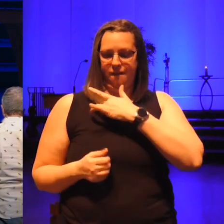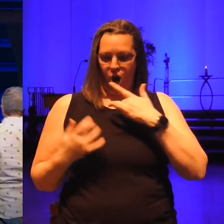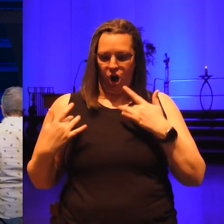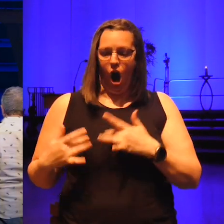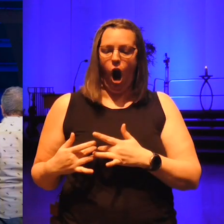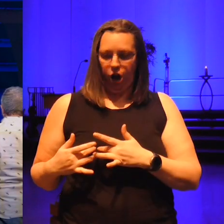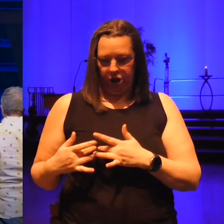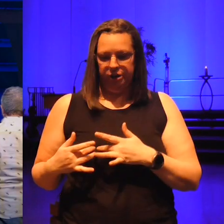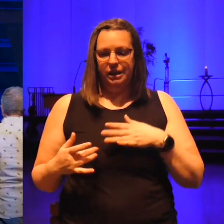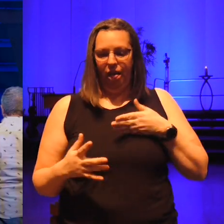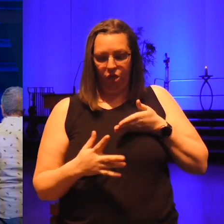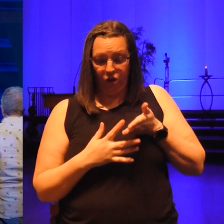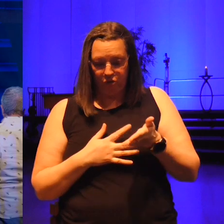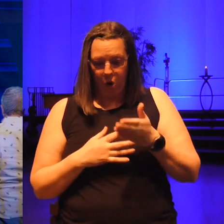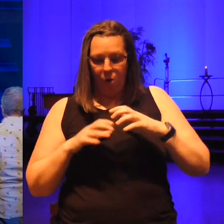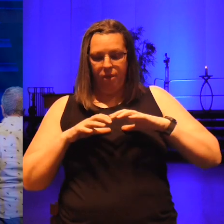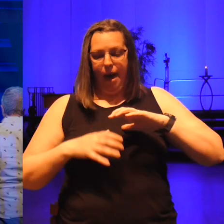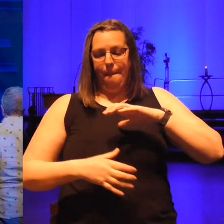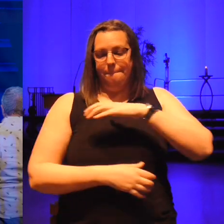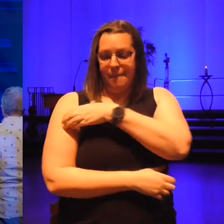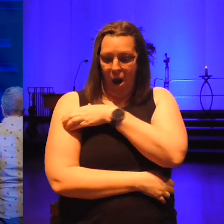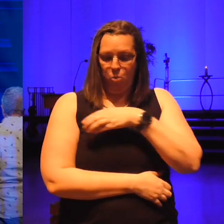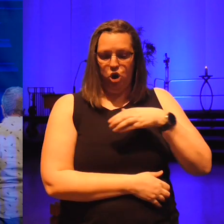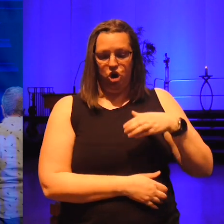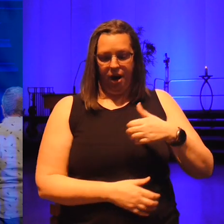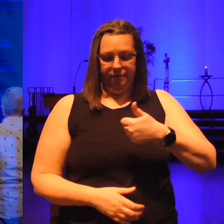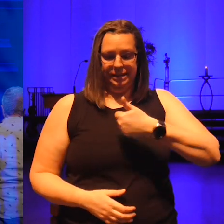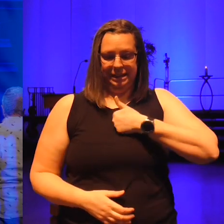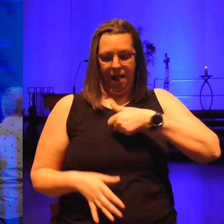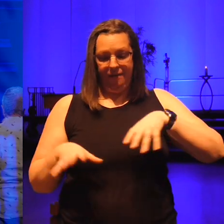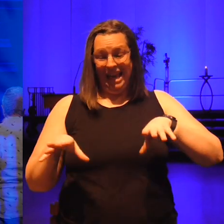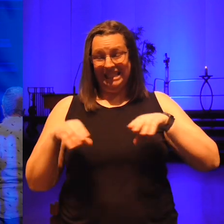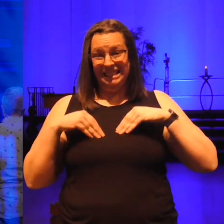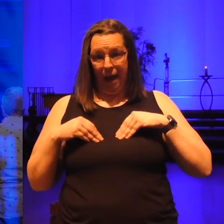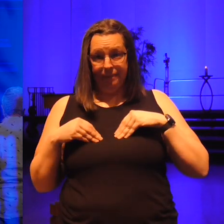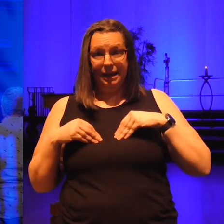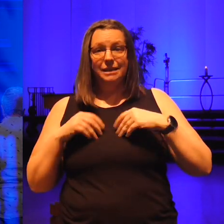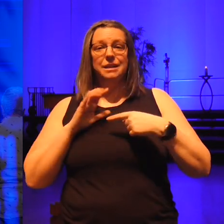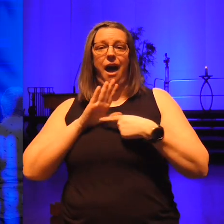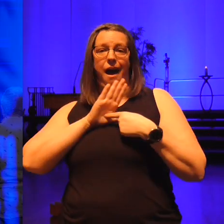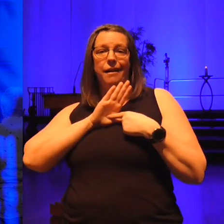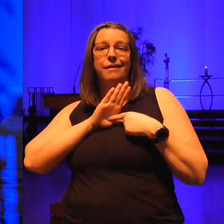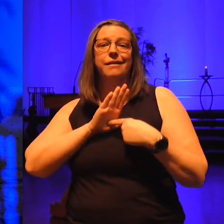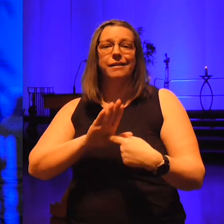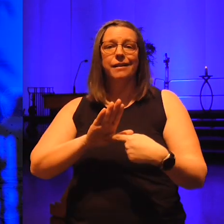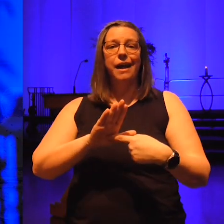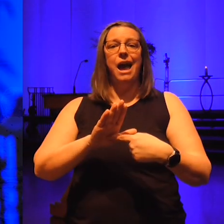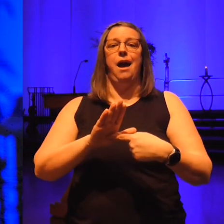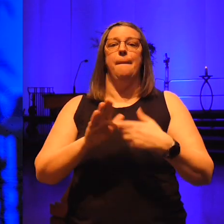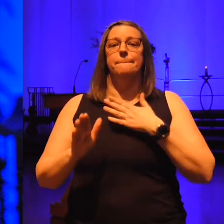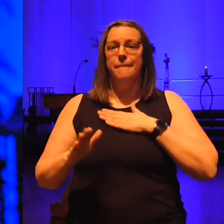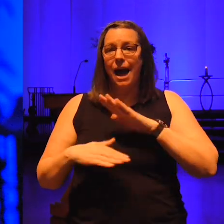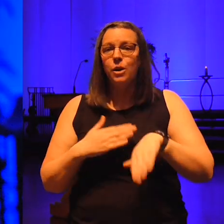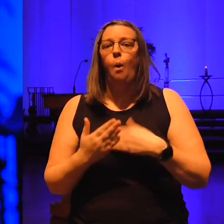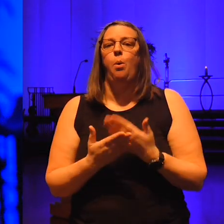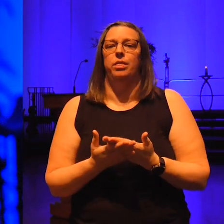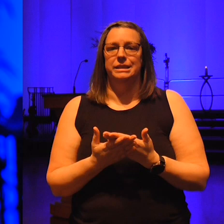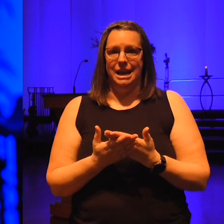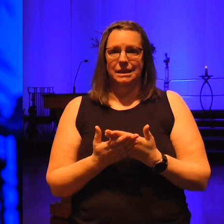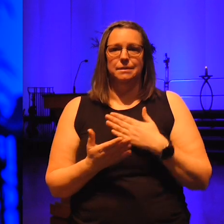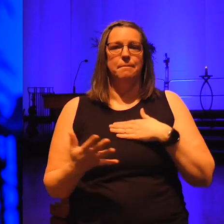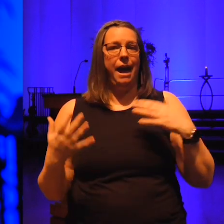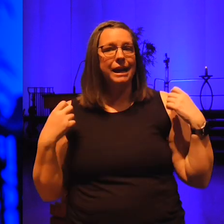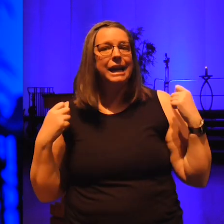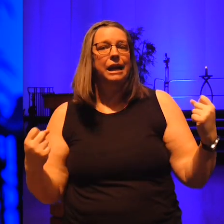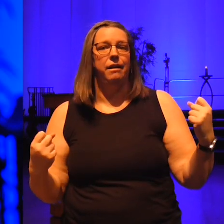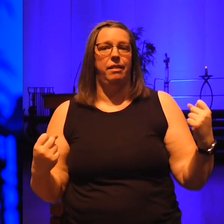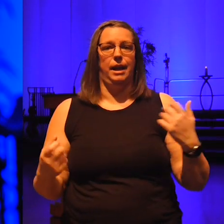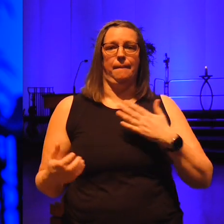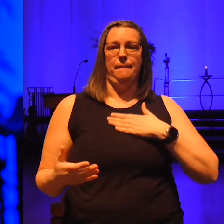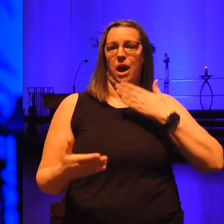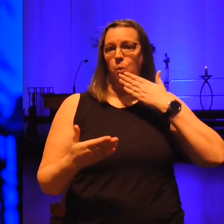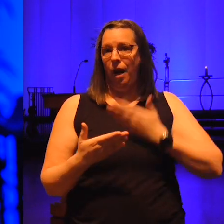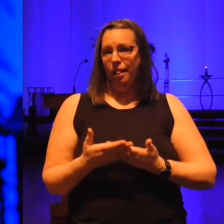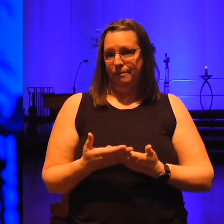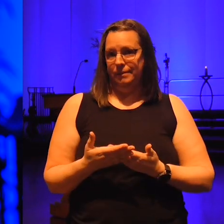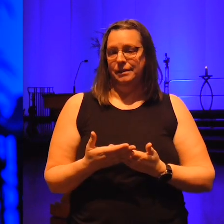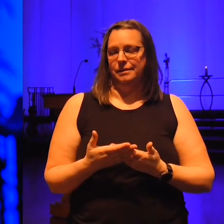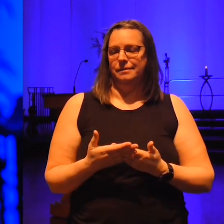power of self-acceptance I embody and allow to be demonstrated my wholeness my healing my wellbeing